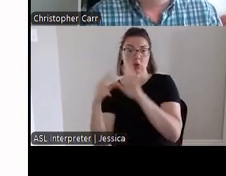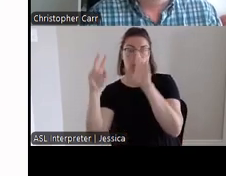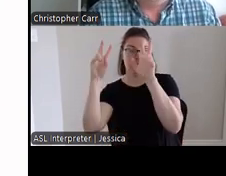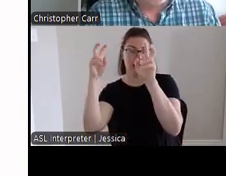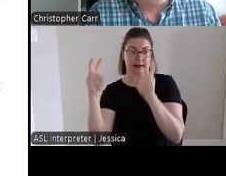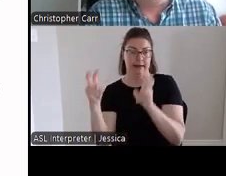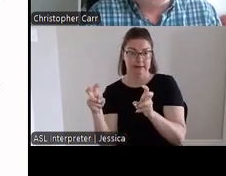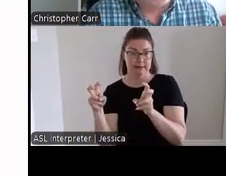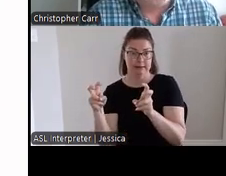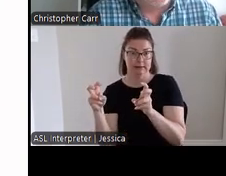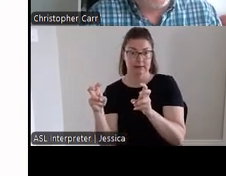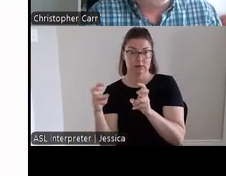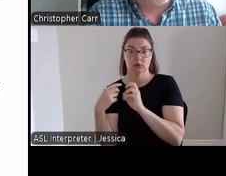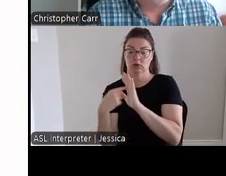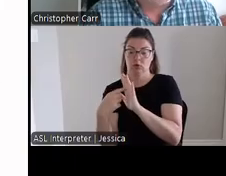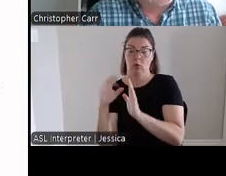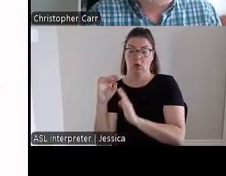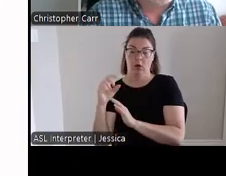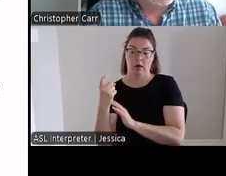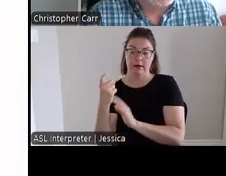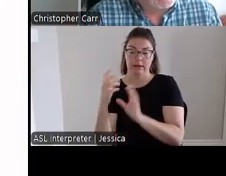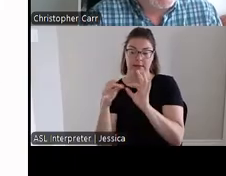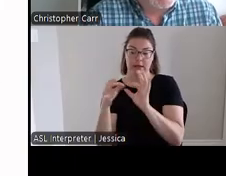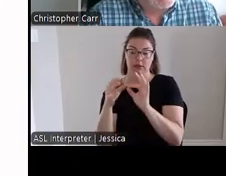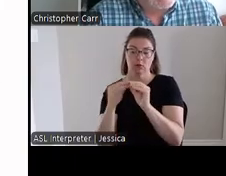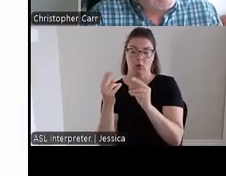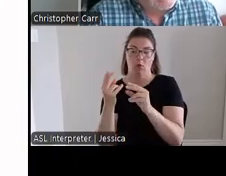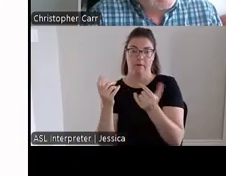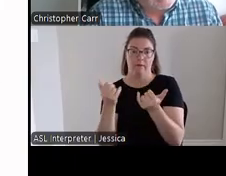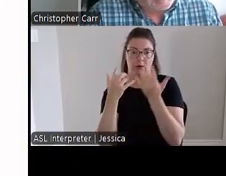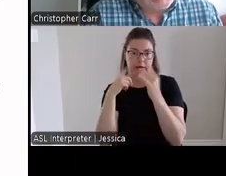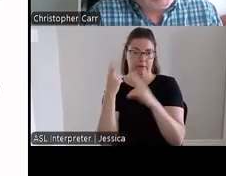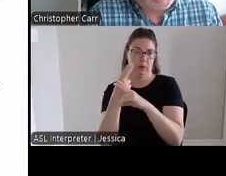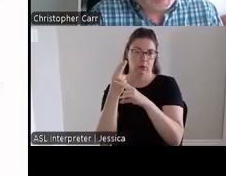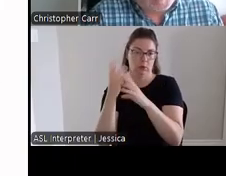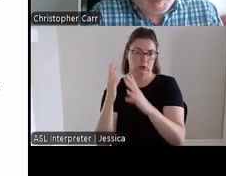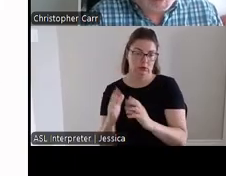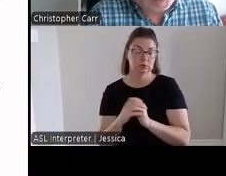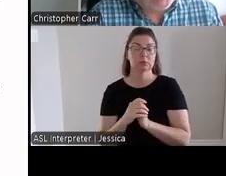the ONIX messages more user friendly. ONIX is used by publishers to communicate